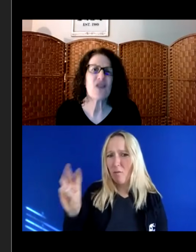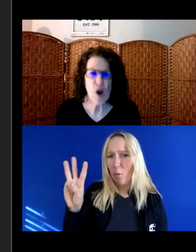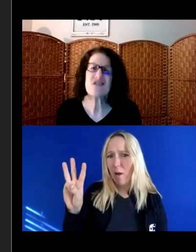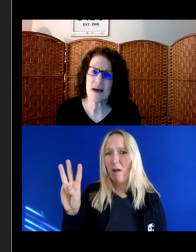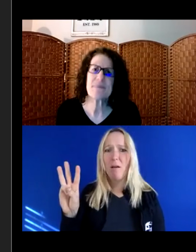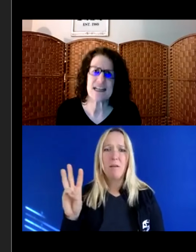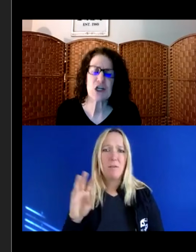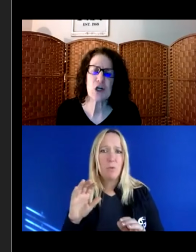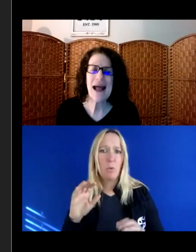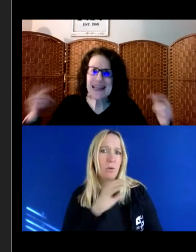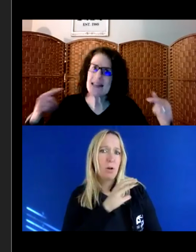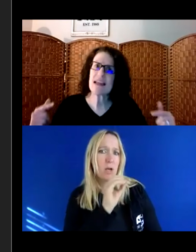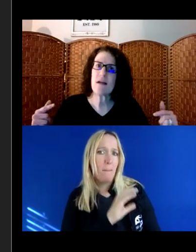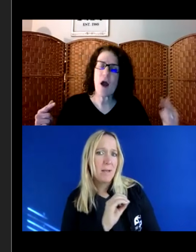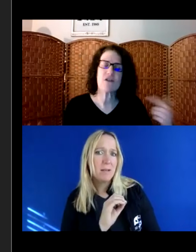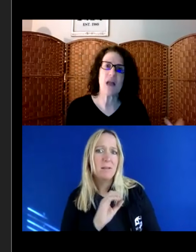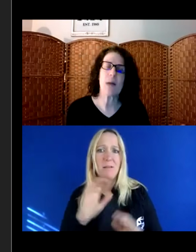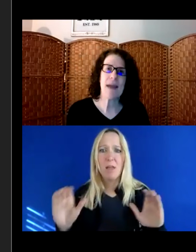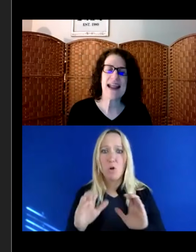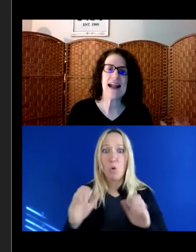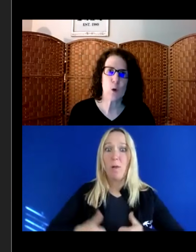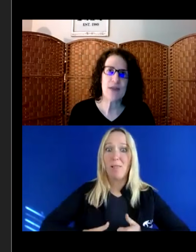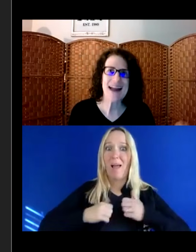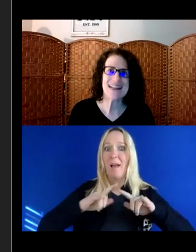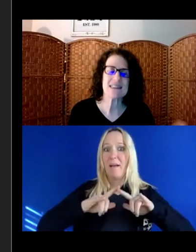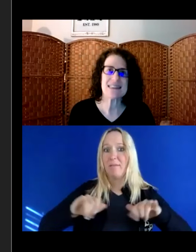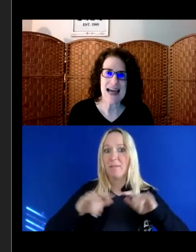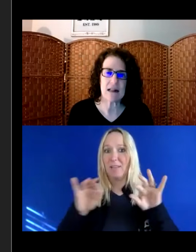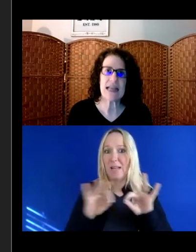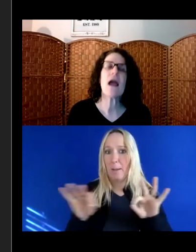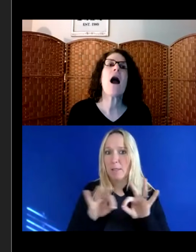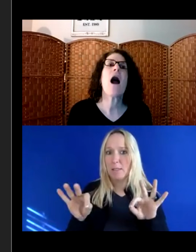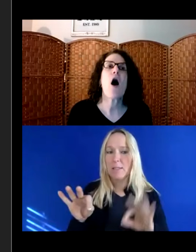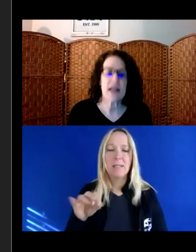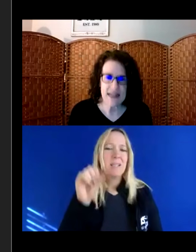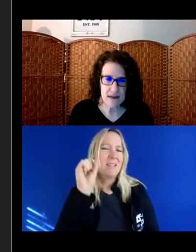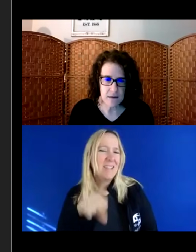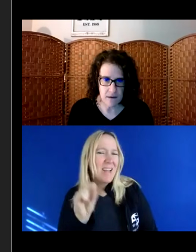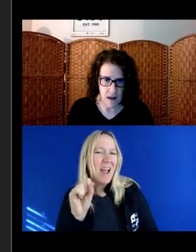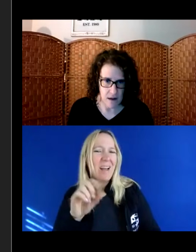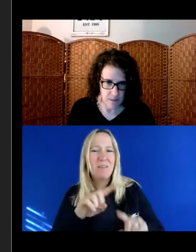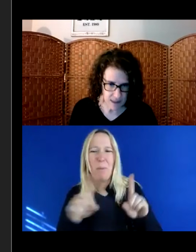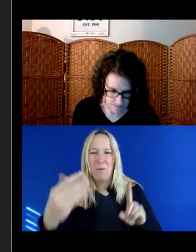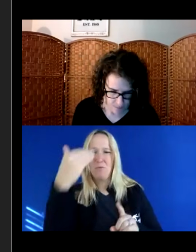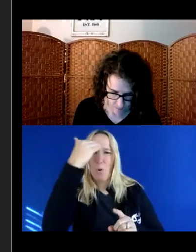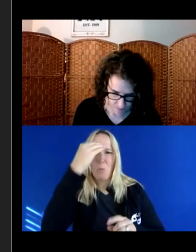There are some that do, but I can't think off the top of my head who's out there exactly. I mean --